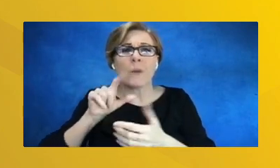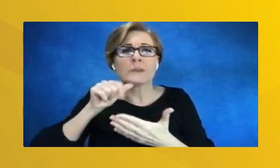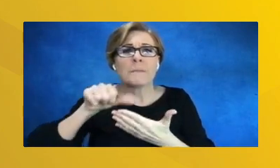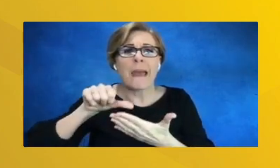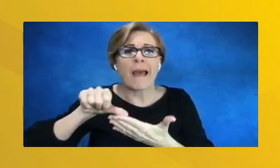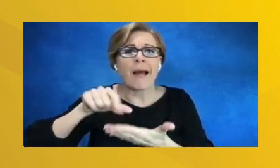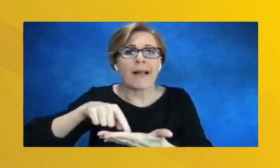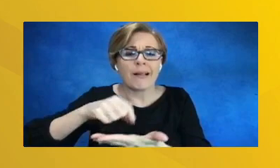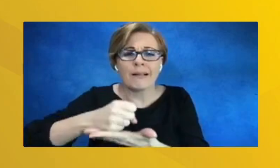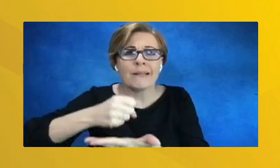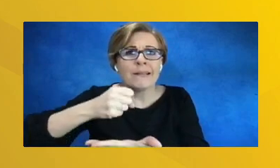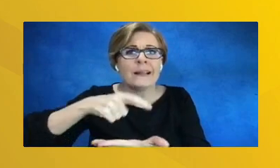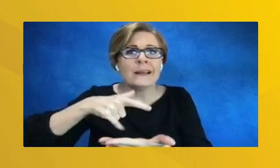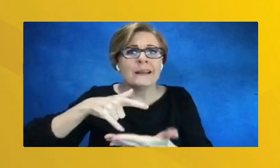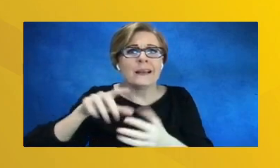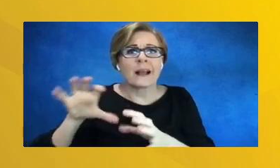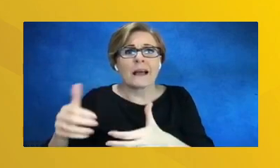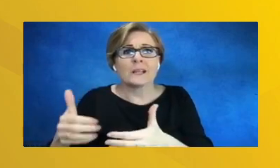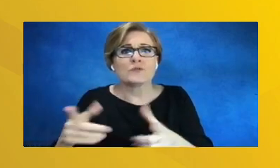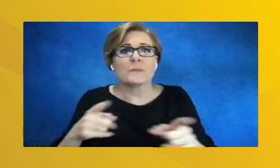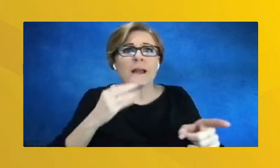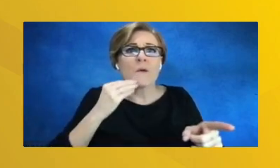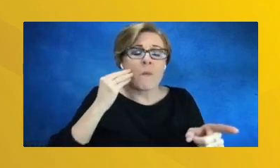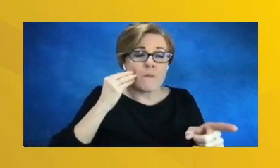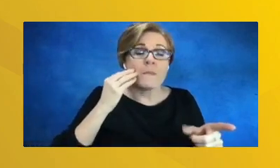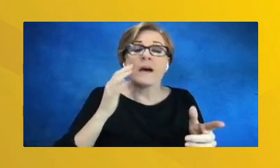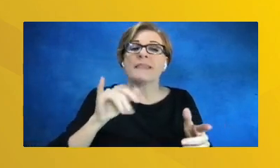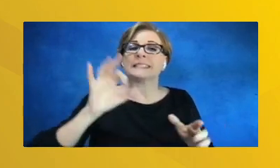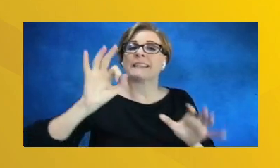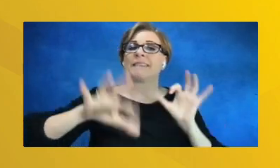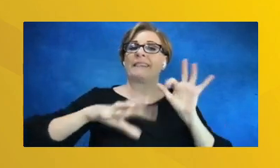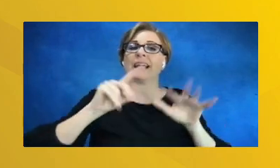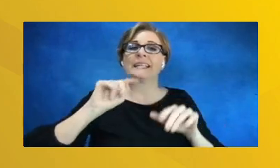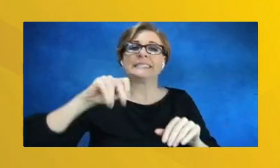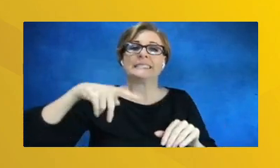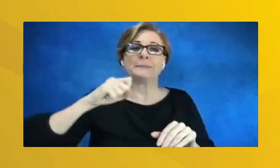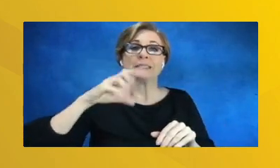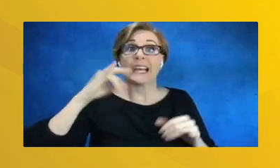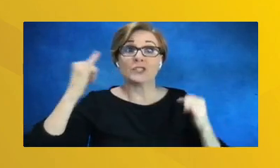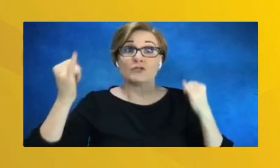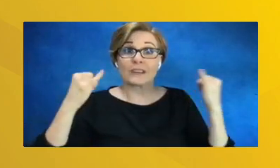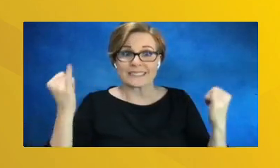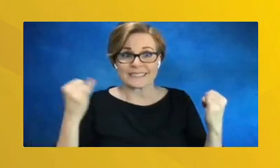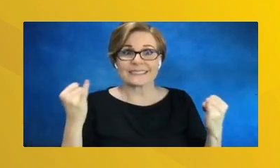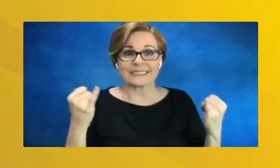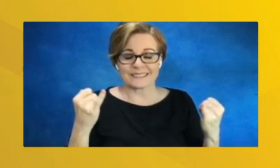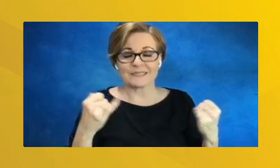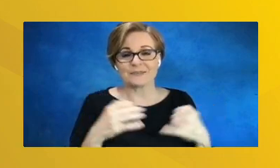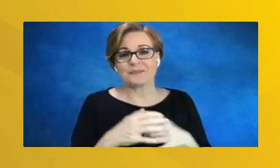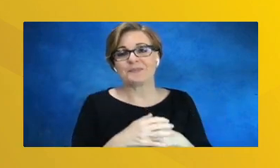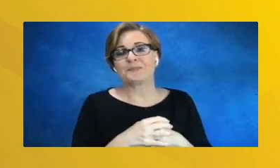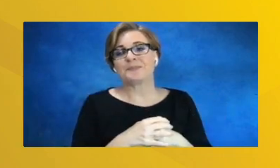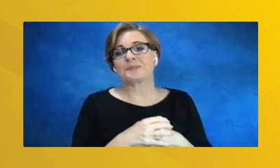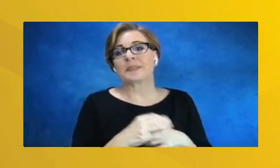And that is the tips and tricks that they are giving you in these quick little videos